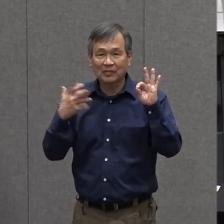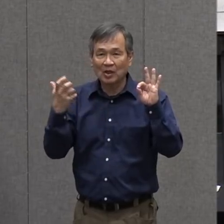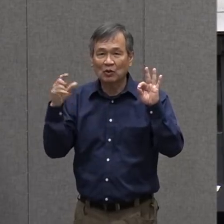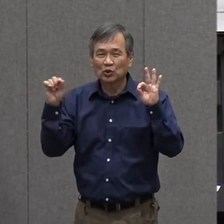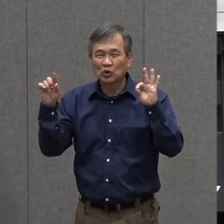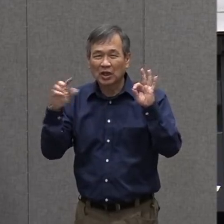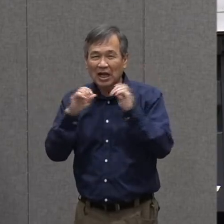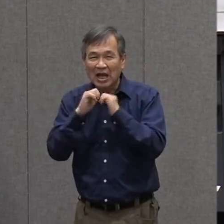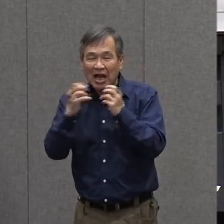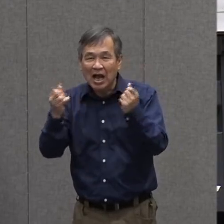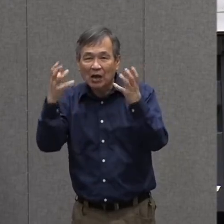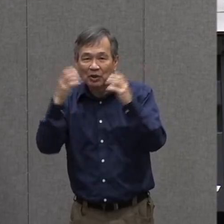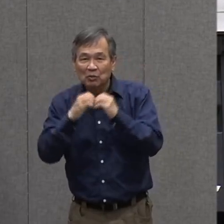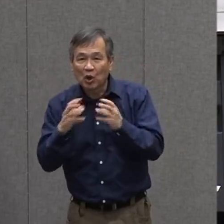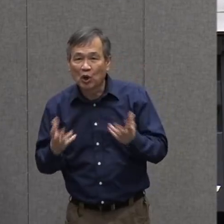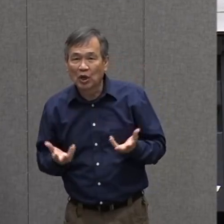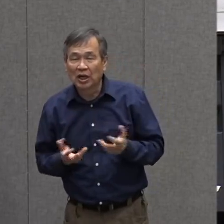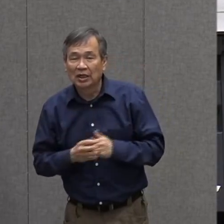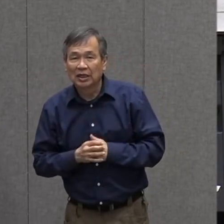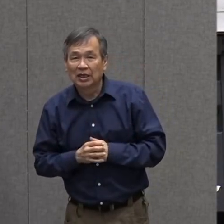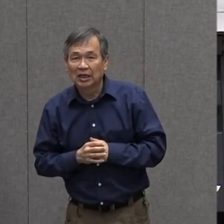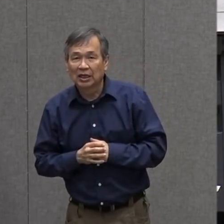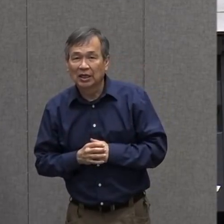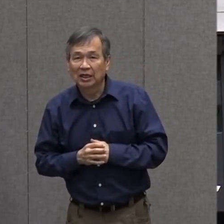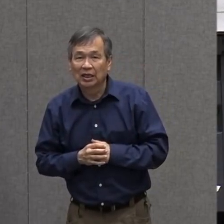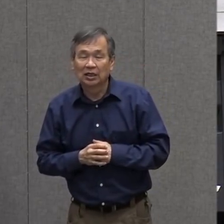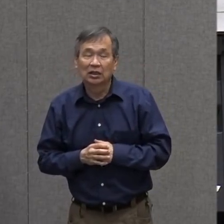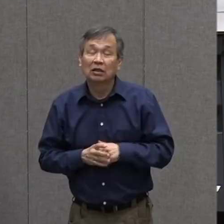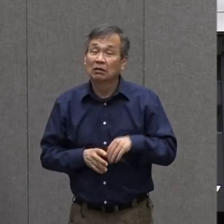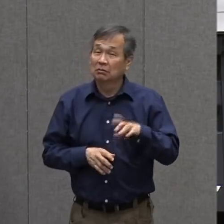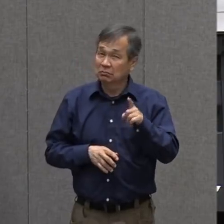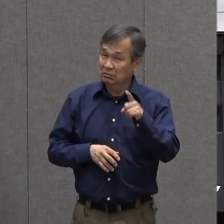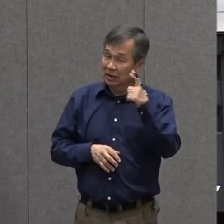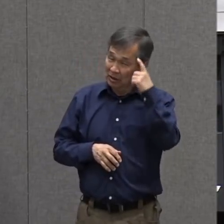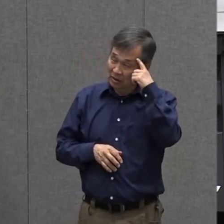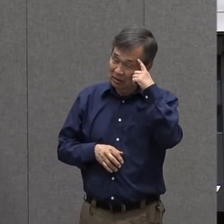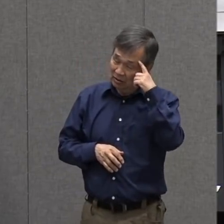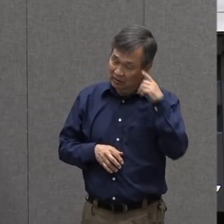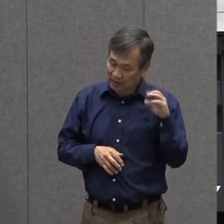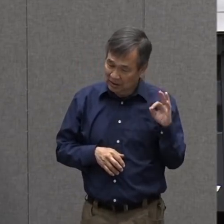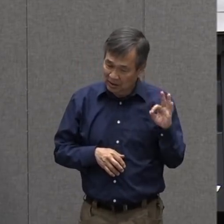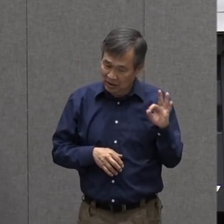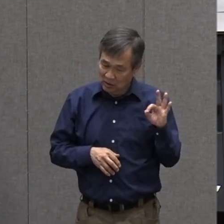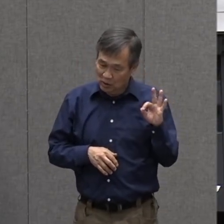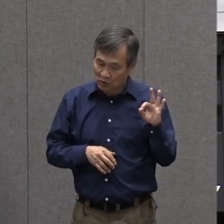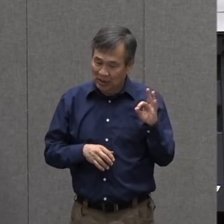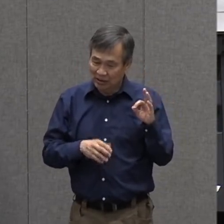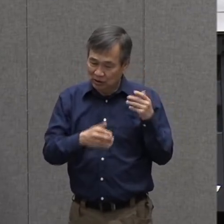how many more do I need? Let's think on this one. Is there a number that's close to nine?